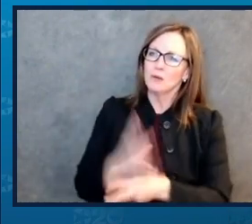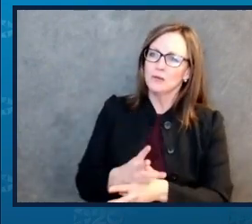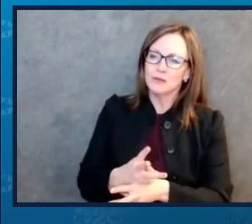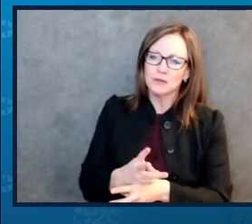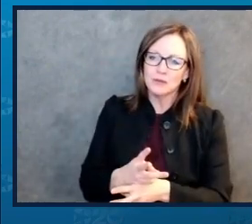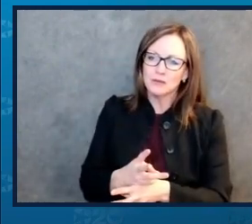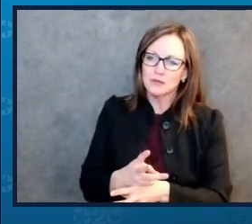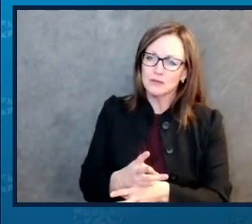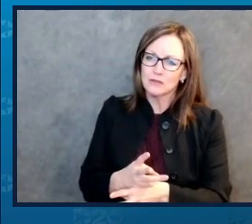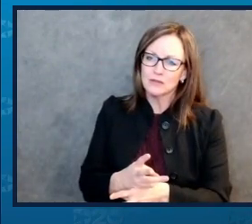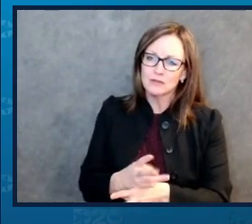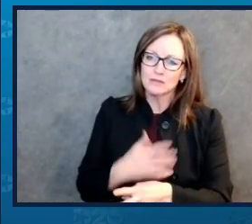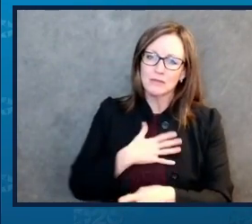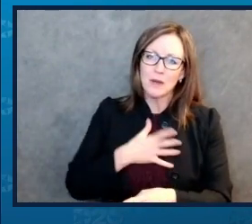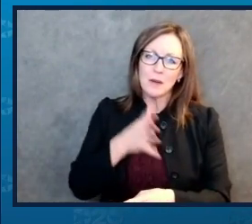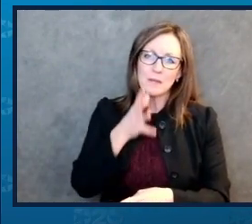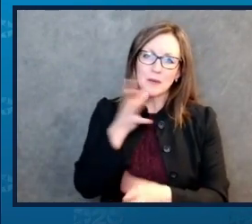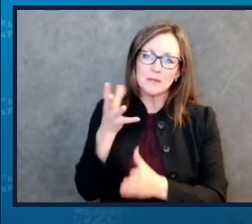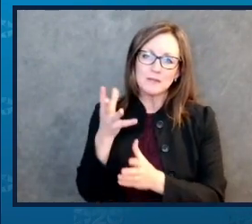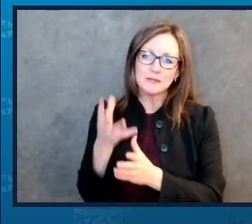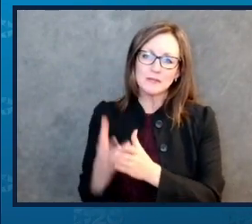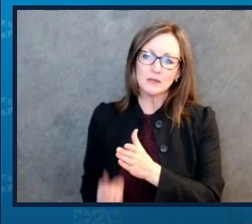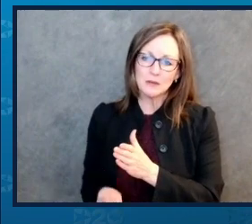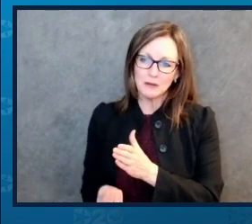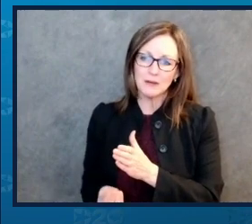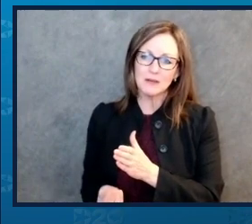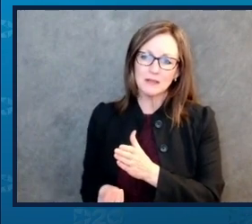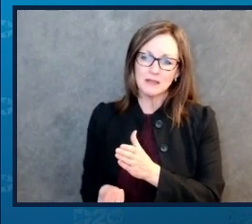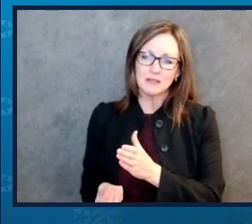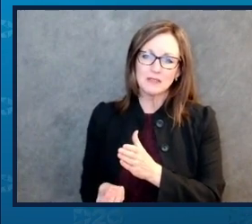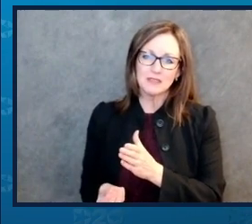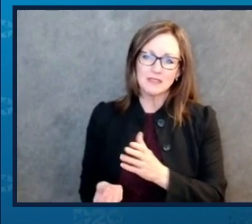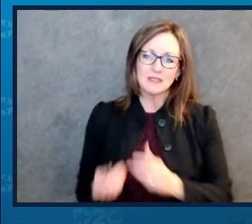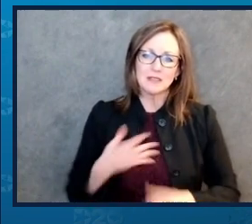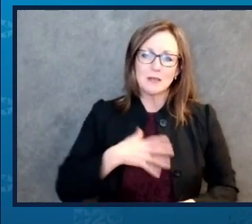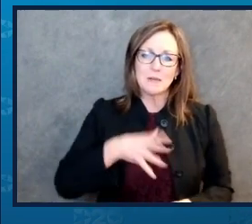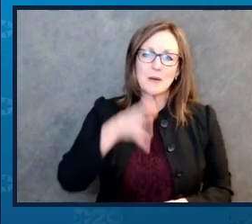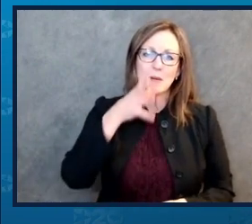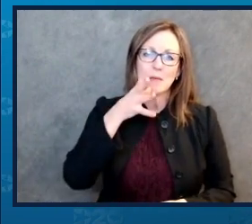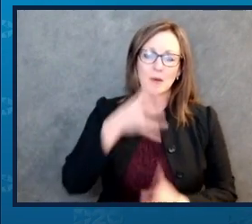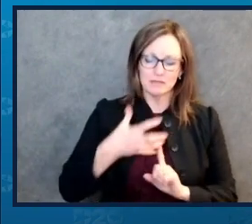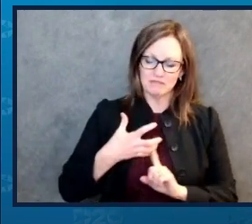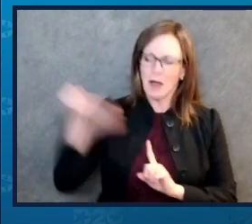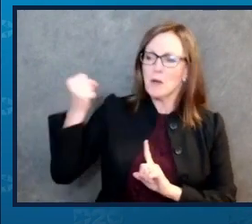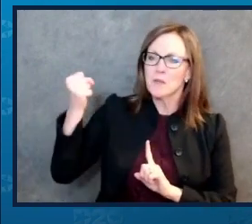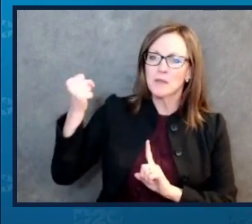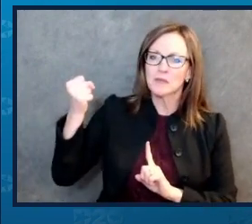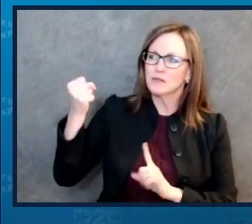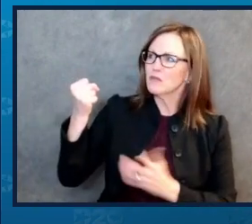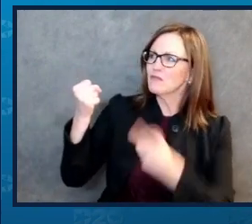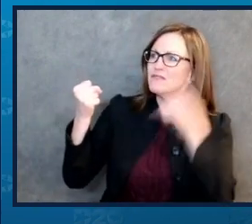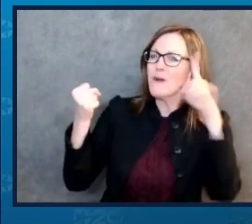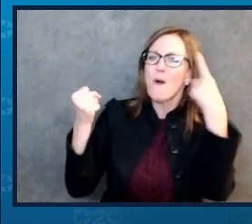NOW MY MOM IS GONE, AND SHE HAS BEEN TAKEN US FROM FOR NO REASON AT ALL.